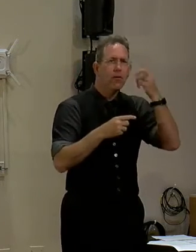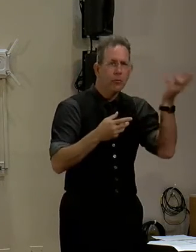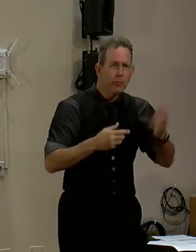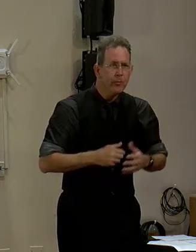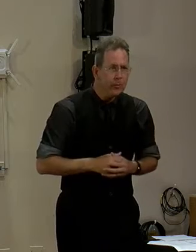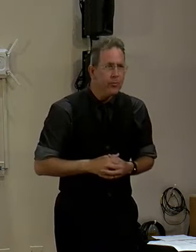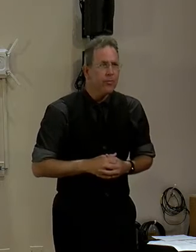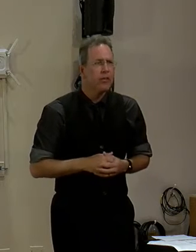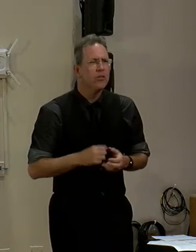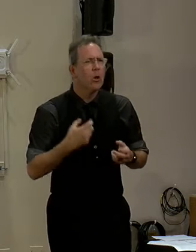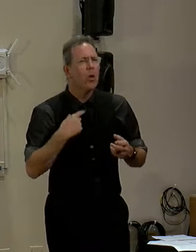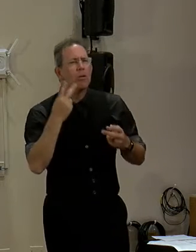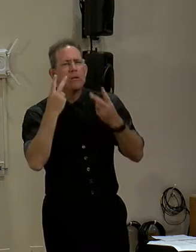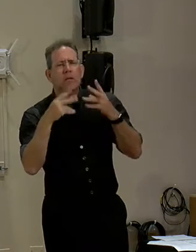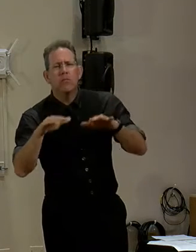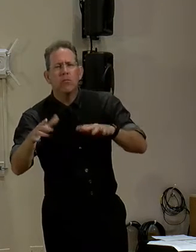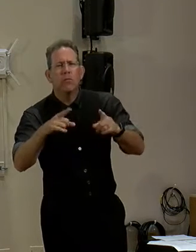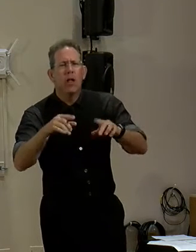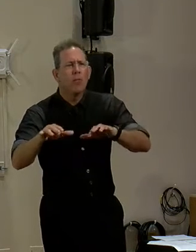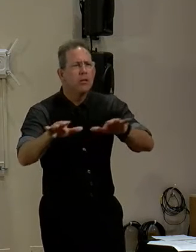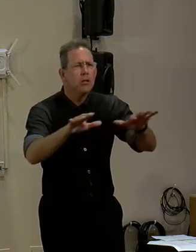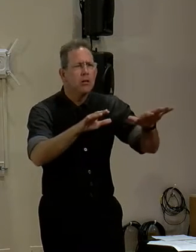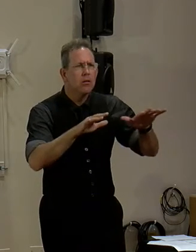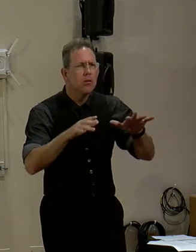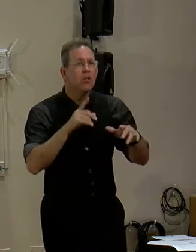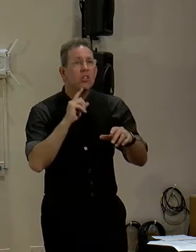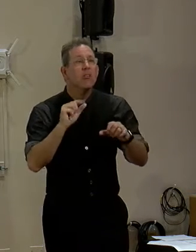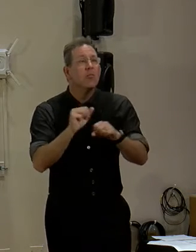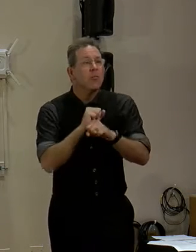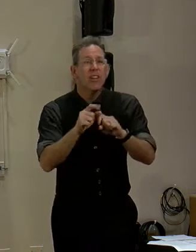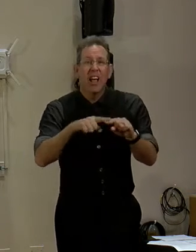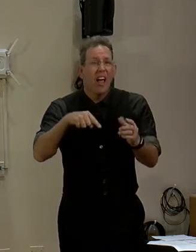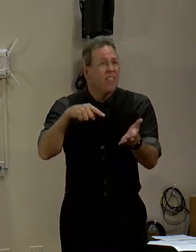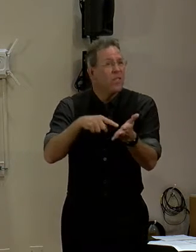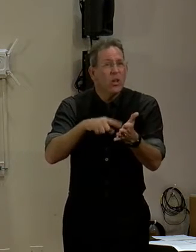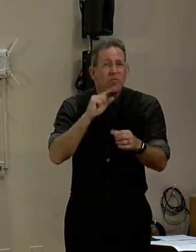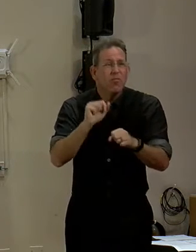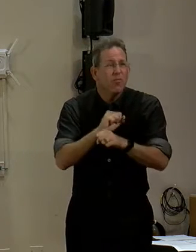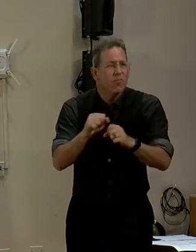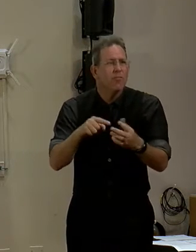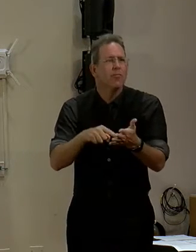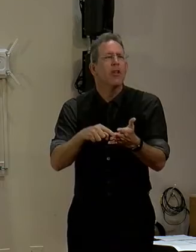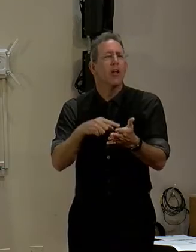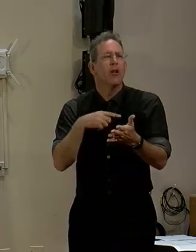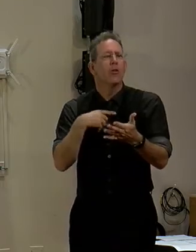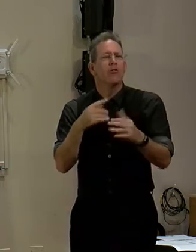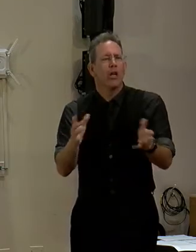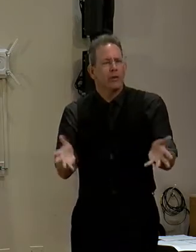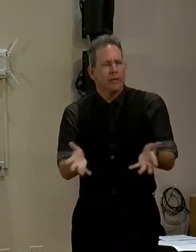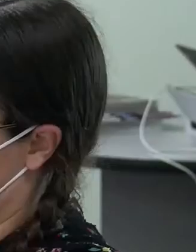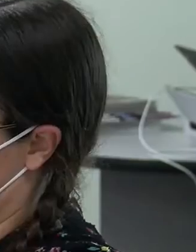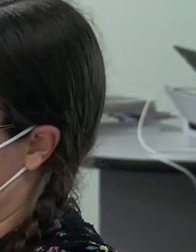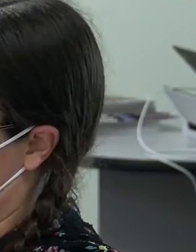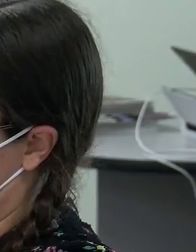continue to do whatever we can for those who legitimately can't pay their rent and we'll make sure they have someplace